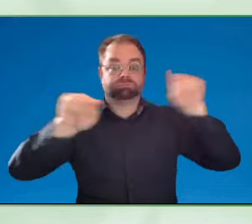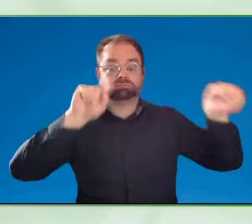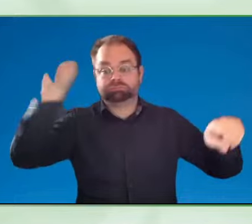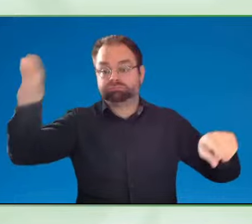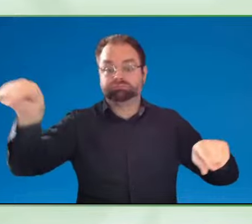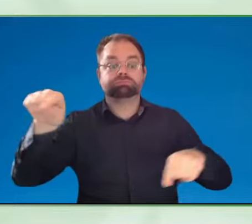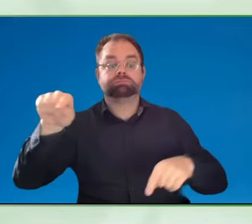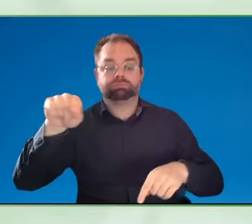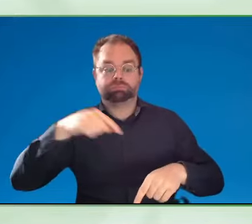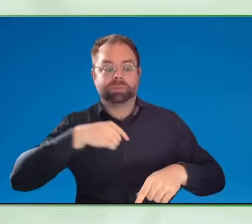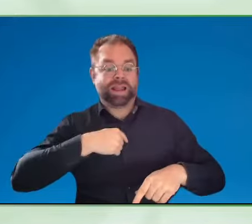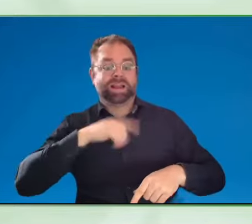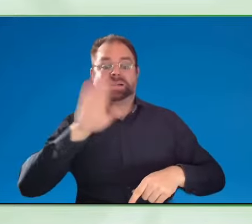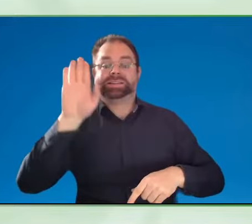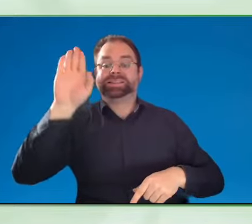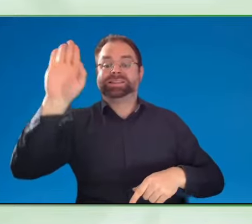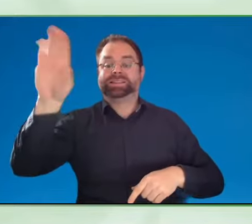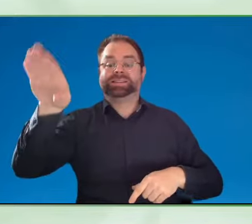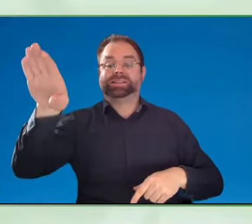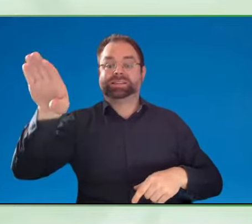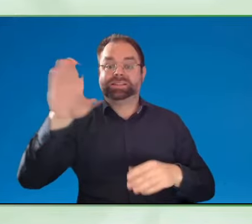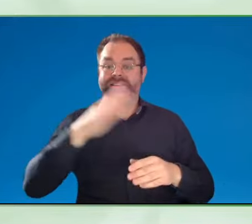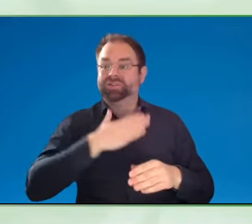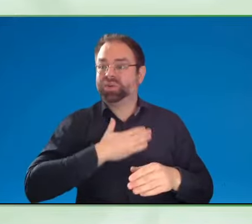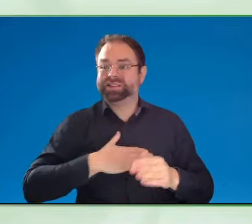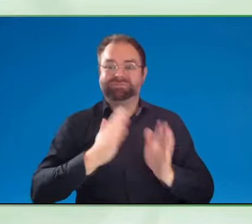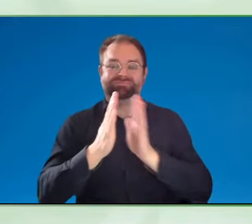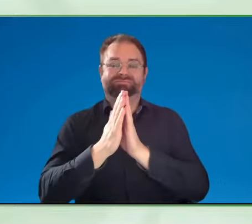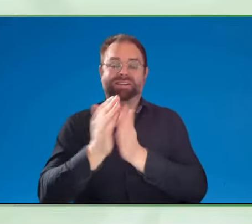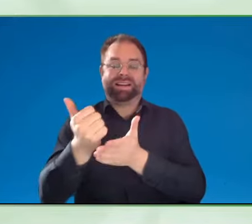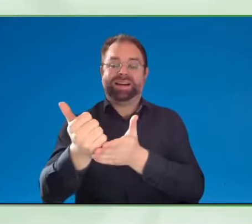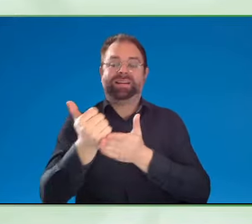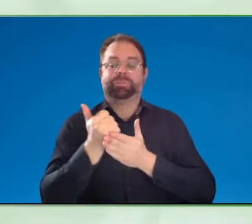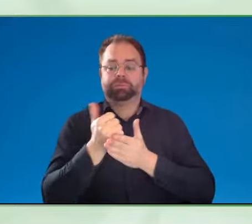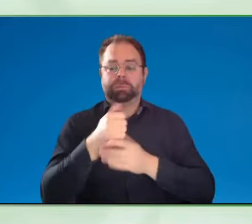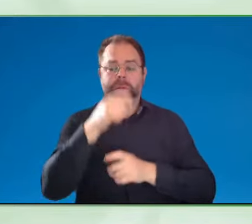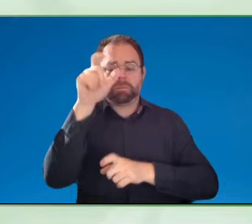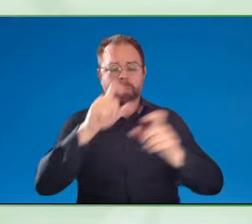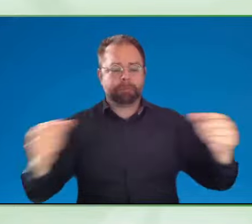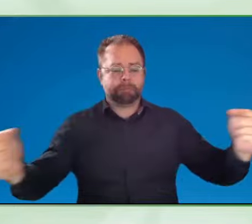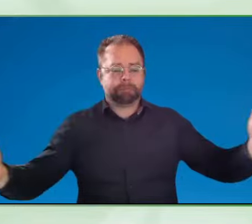that one fine day I needed that help and I will send that message and it would say that